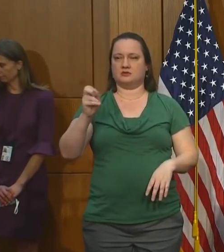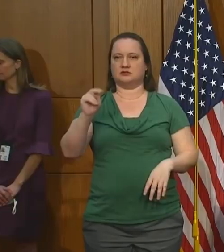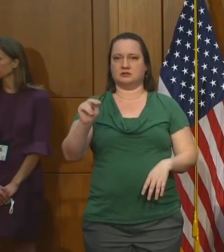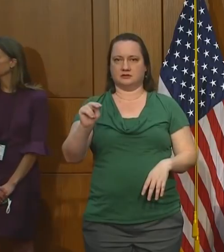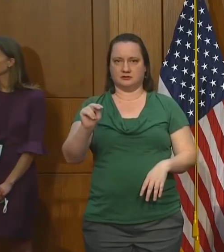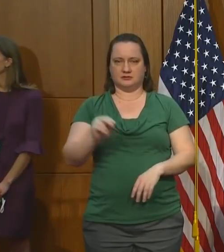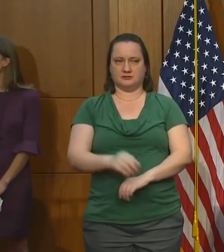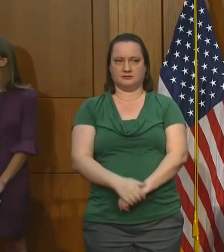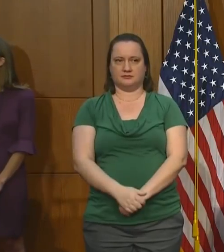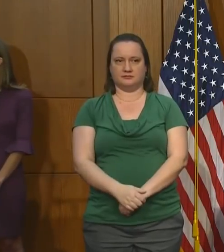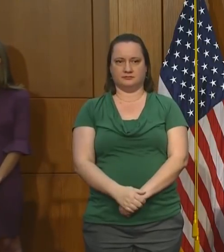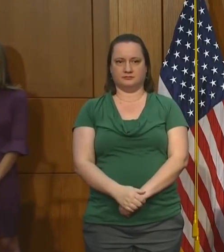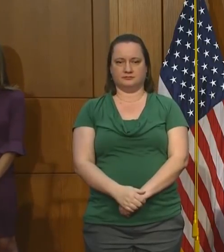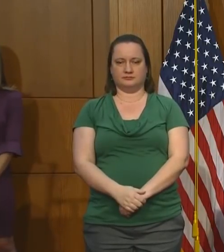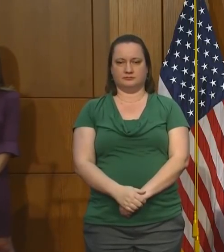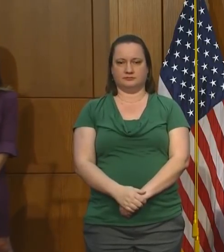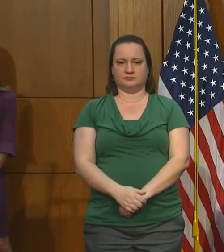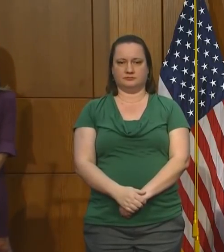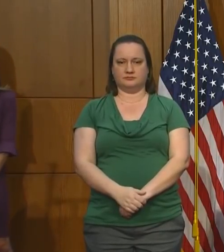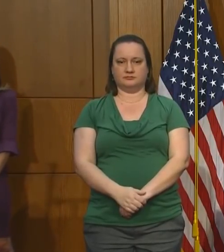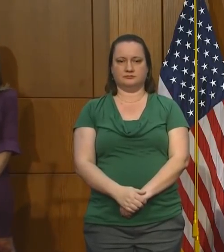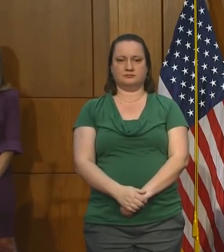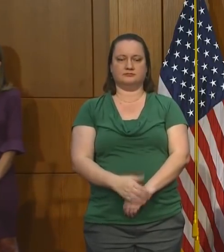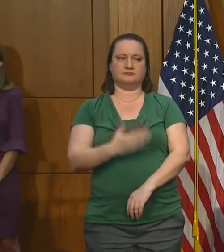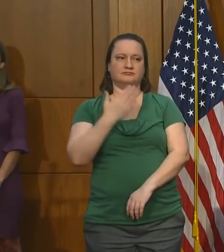MAKE ARE JUST. WHEN WE CAN TO